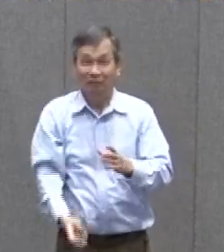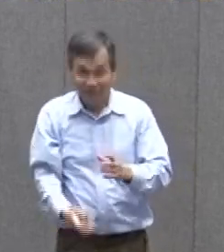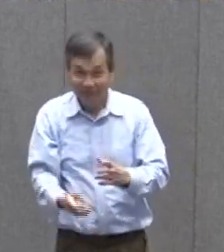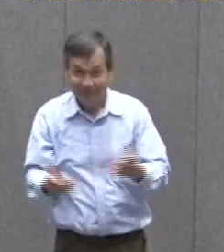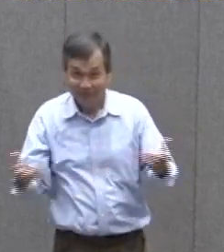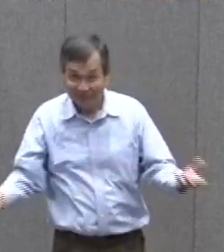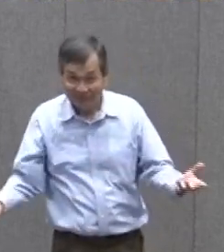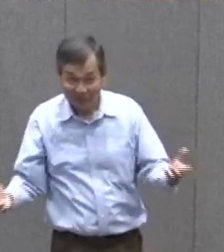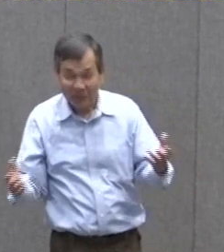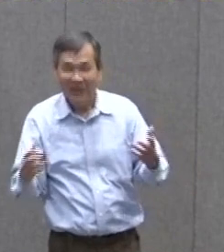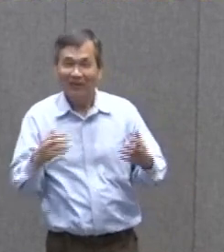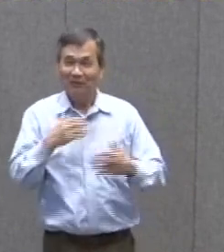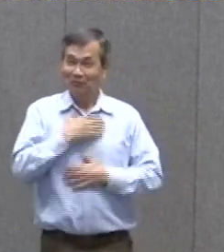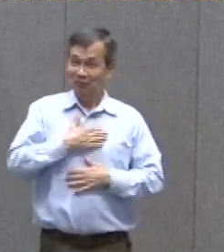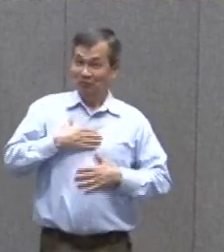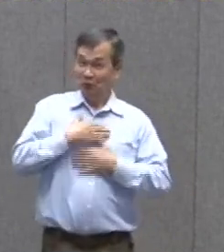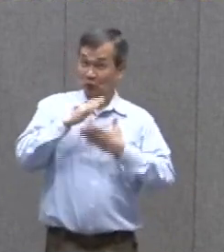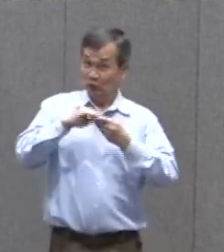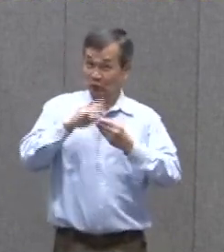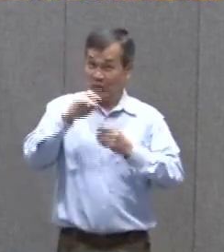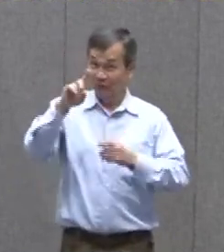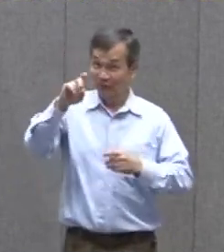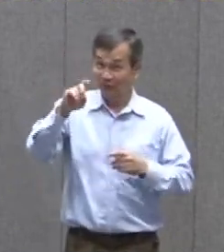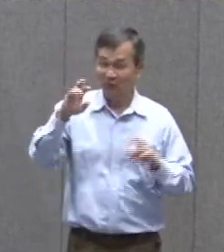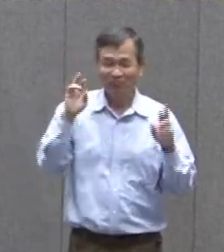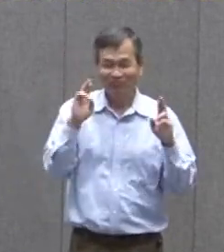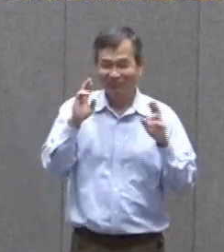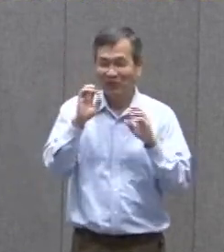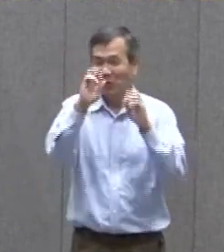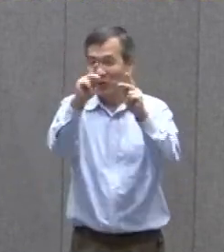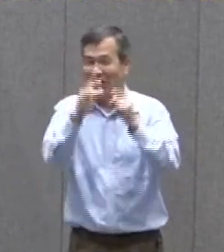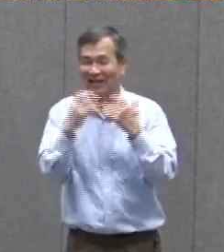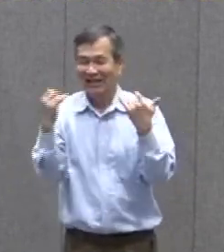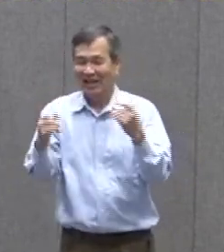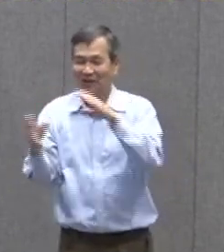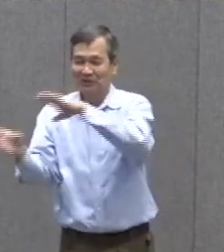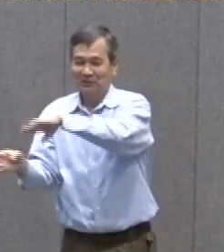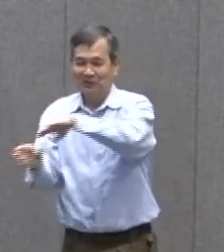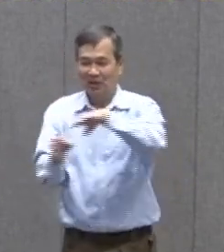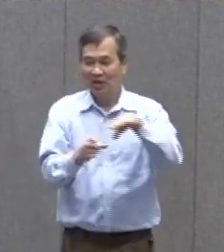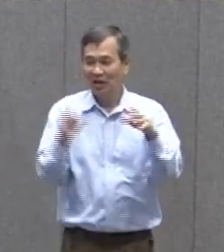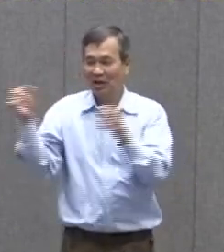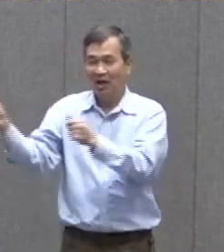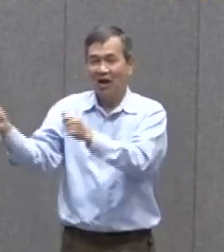I hope you enjoyed my story about Spoon. And now I'm gonna read you one last story